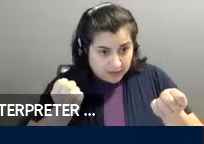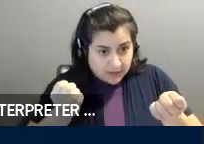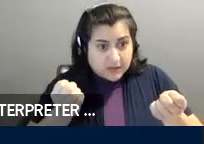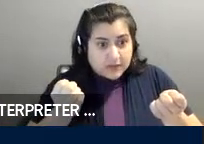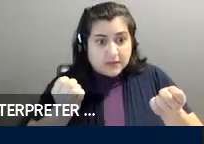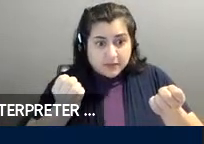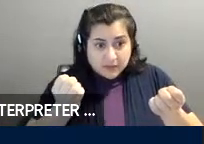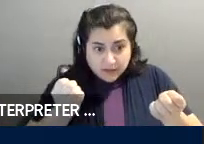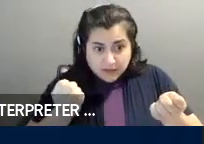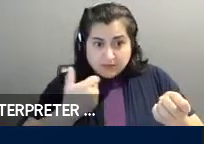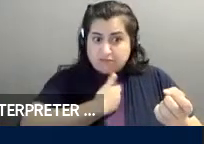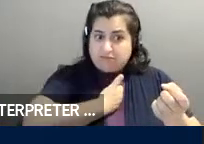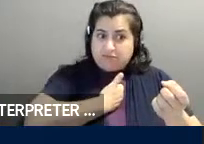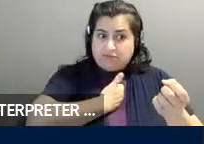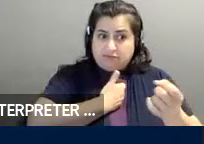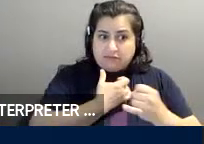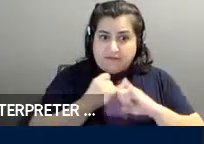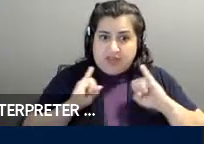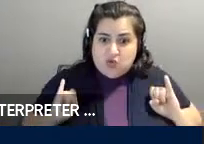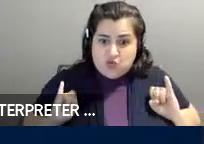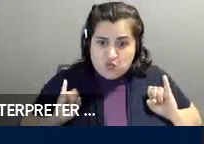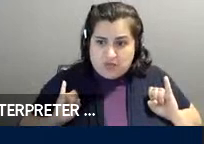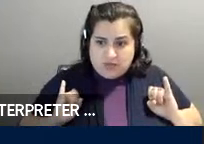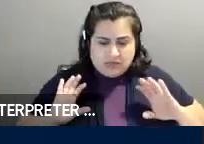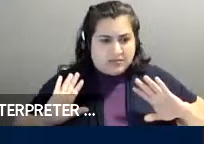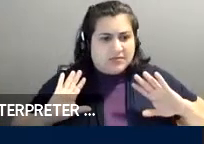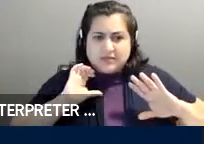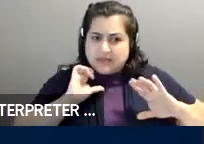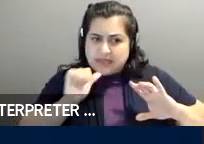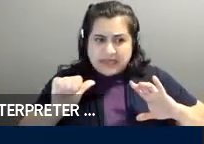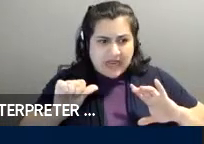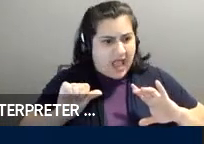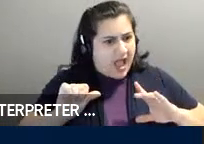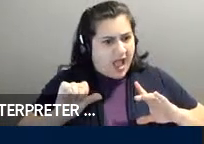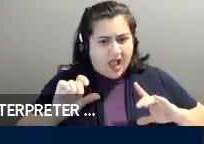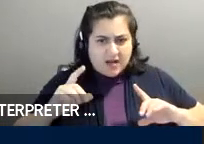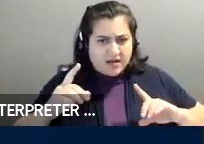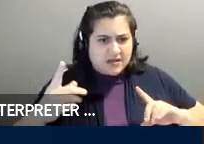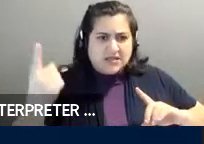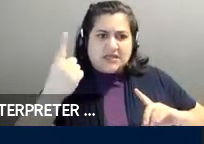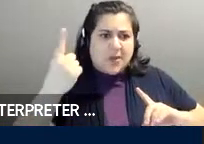as an individual, and on their own way, and not have to have support in doing that.